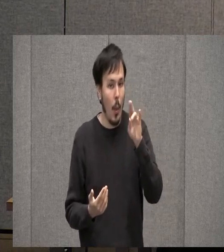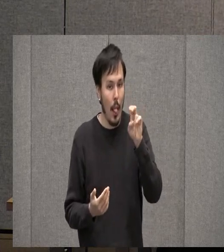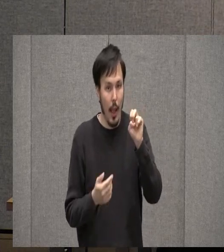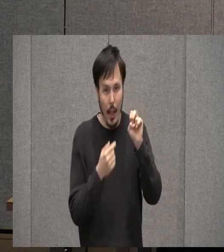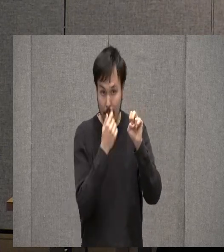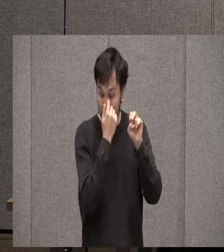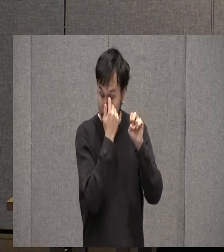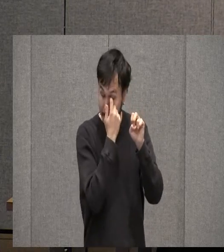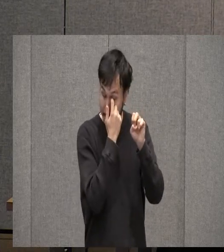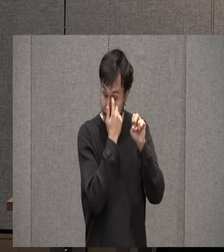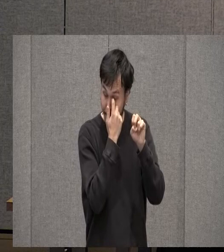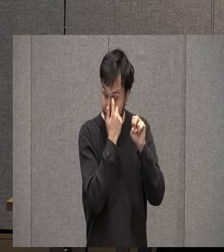as best as you can.